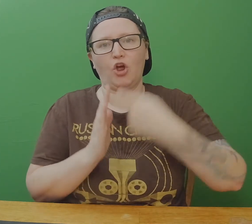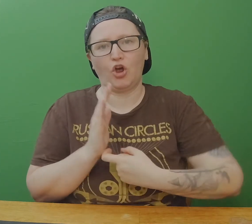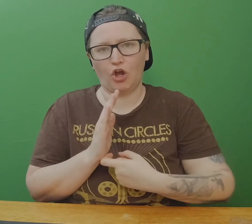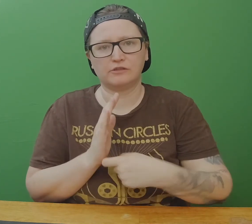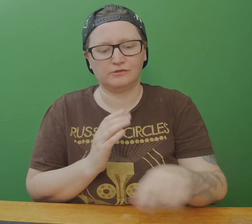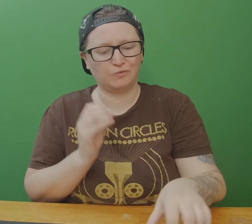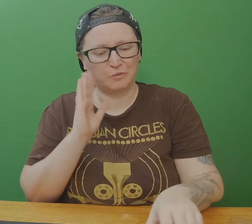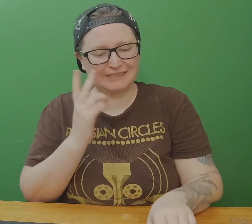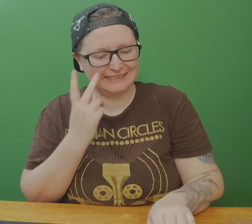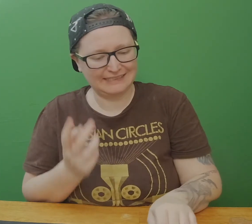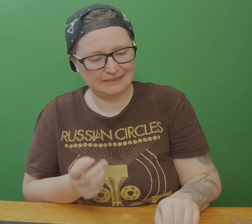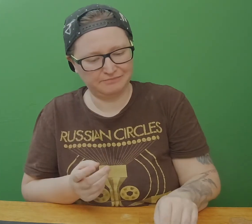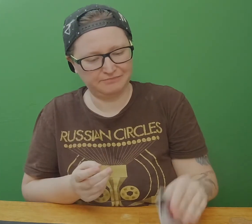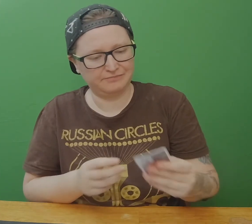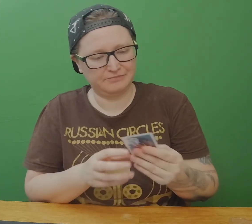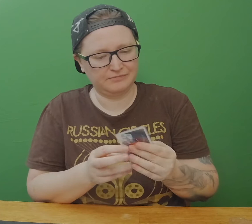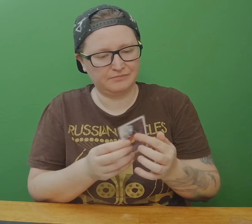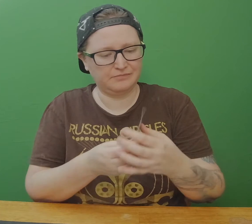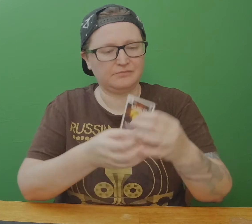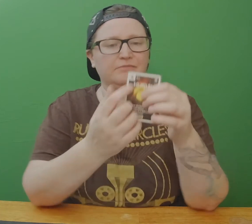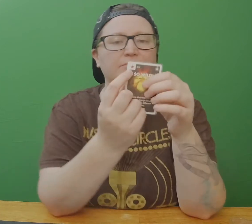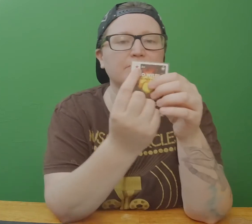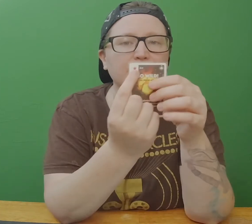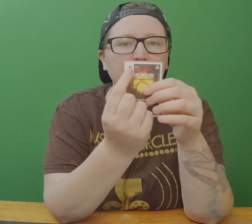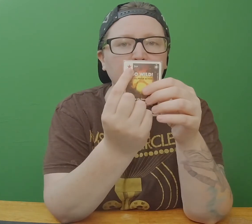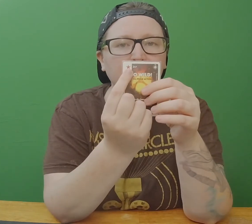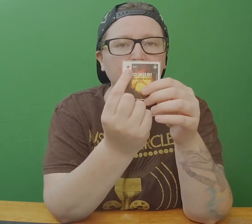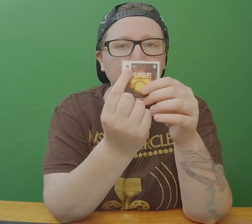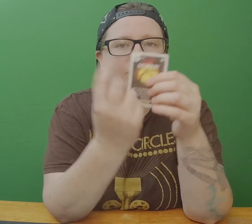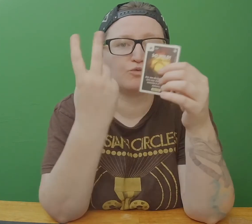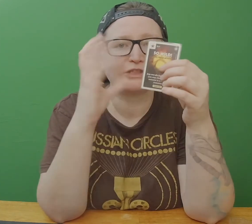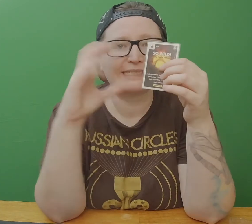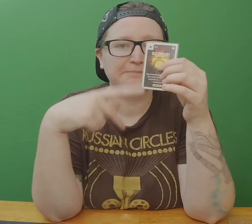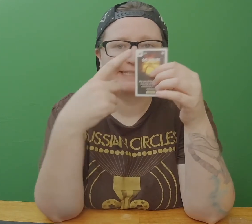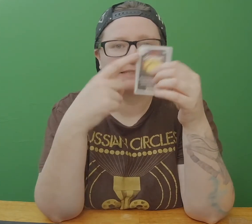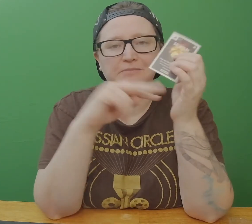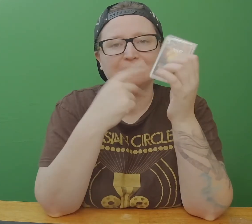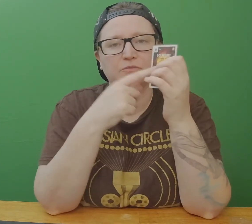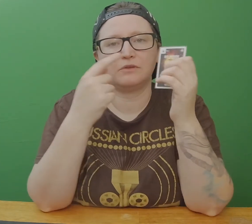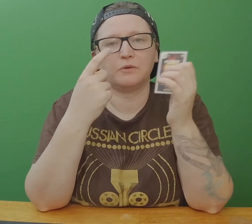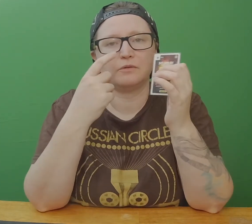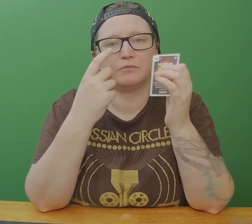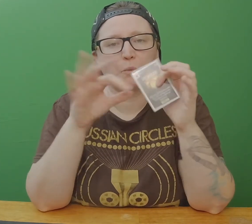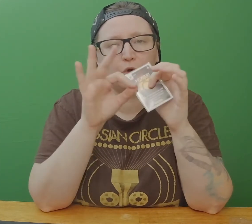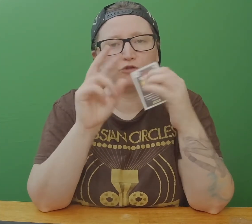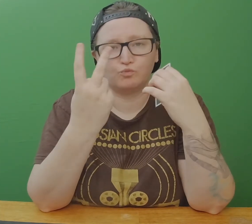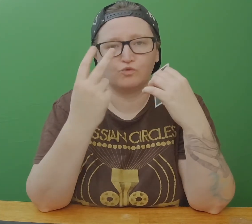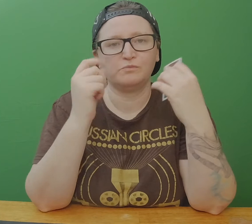I might have to pay the cost so let's see on the card here there's a little two CP so that means